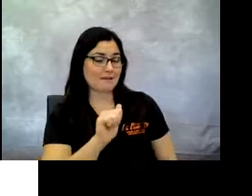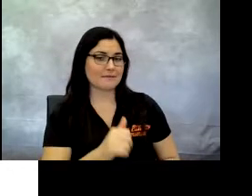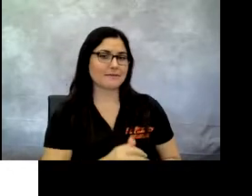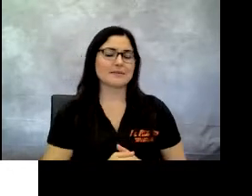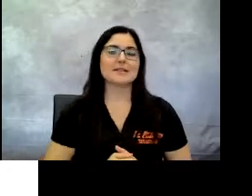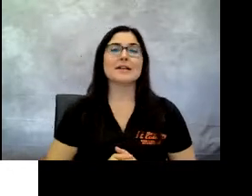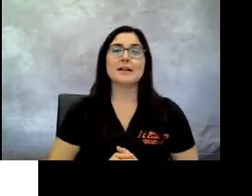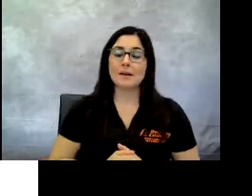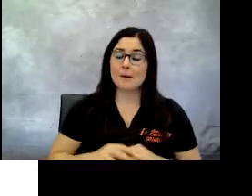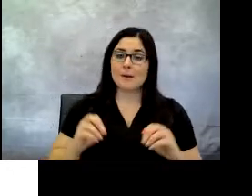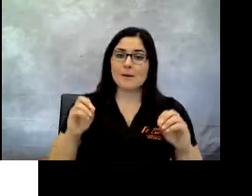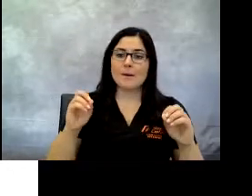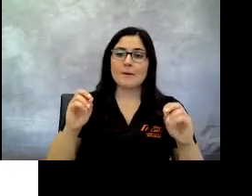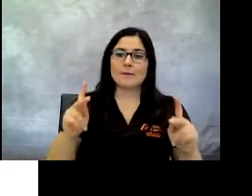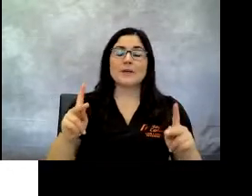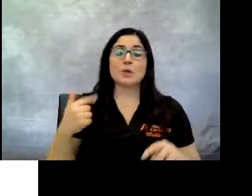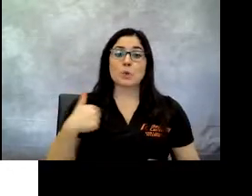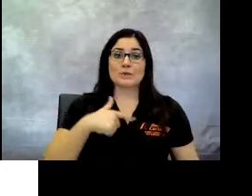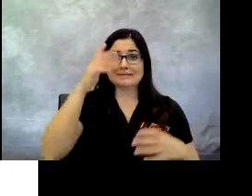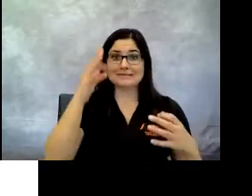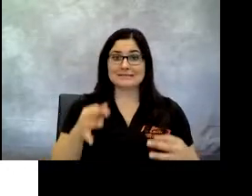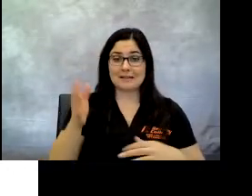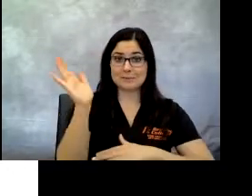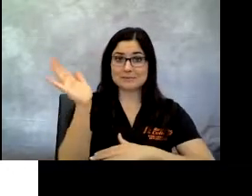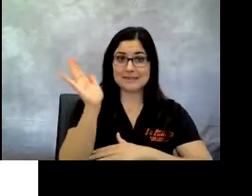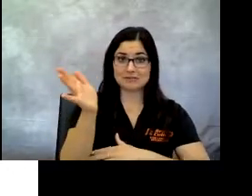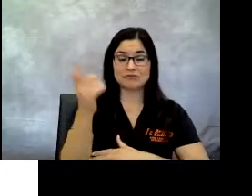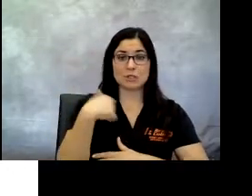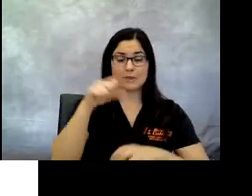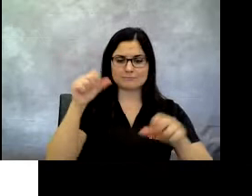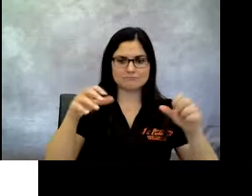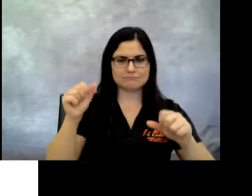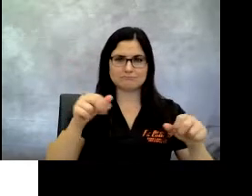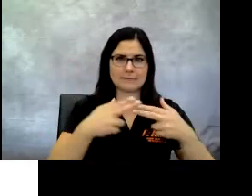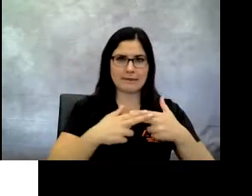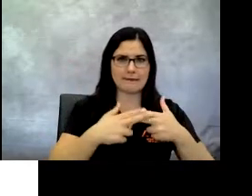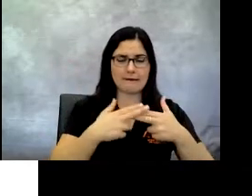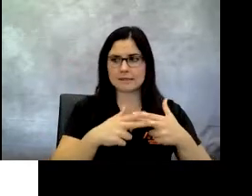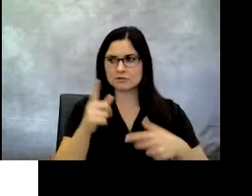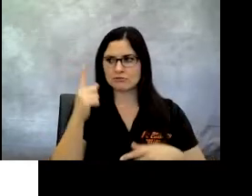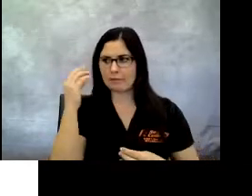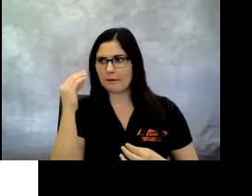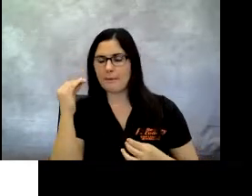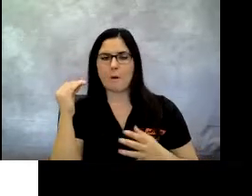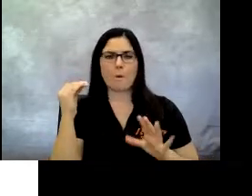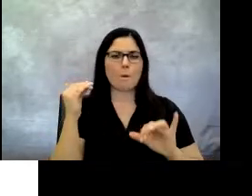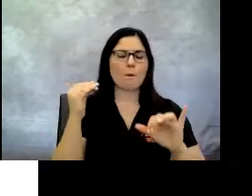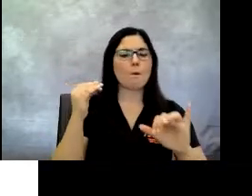When we were putting this this presentation together and thinking about, you know, OK, so how do we put this into practice?